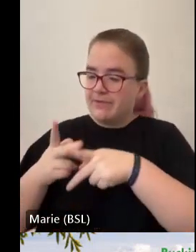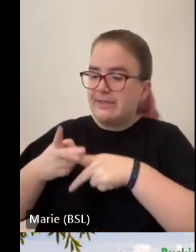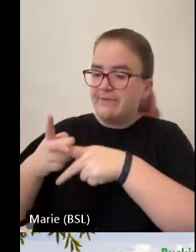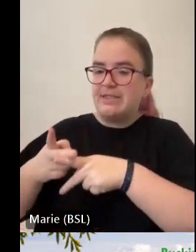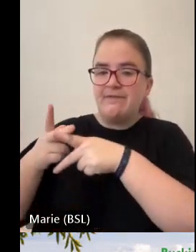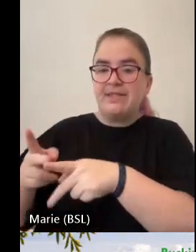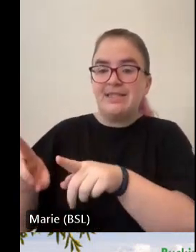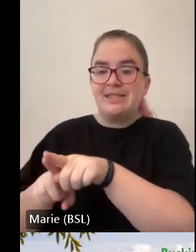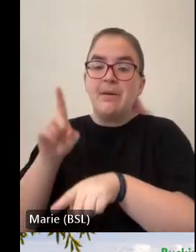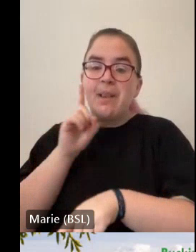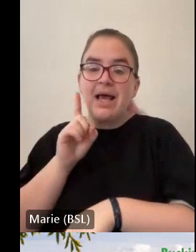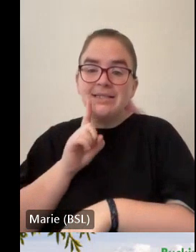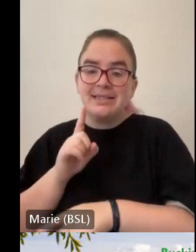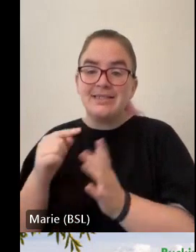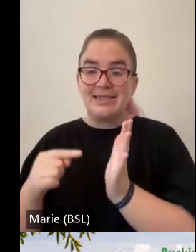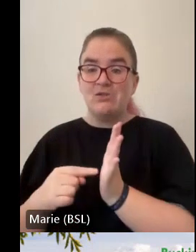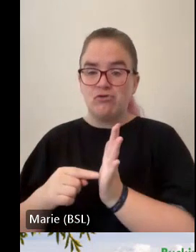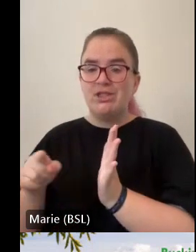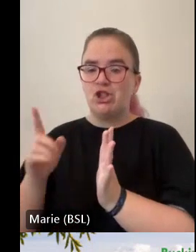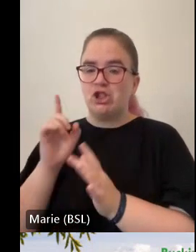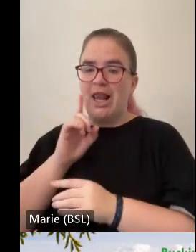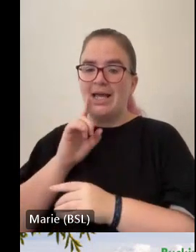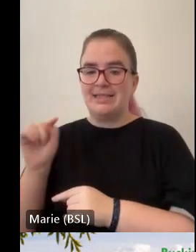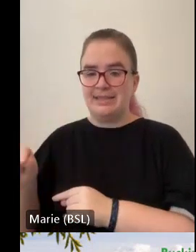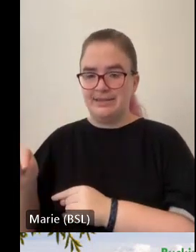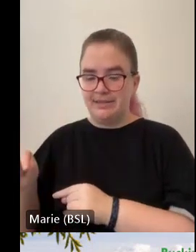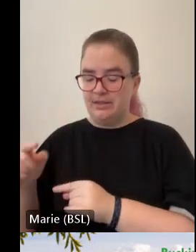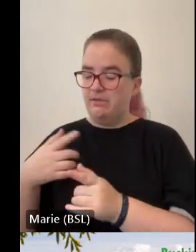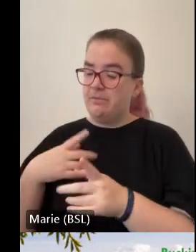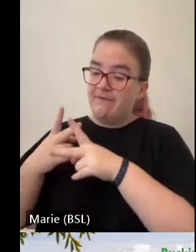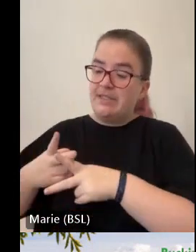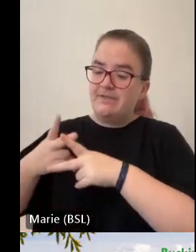was, she was difficult to, UM, immediately change her pattern